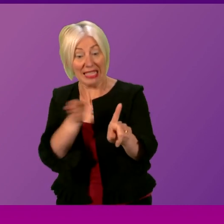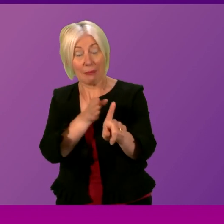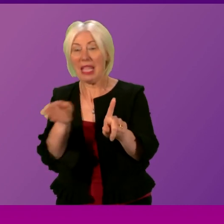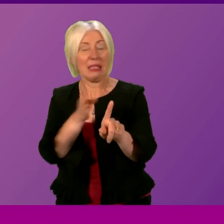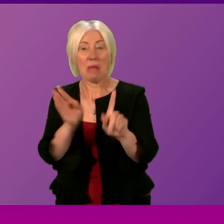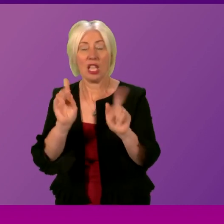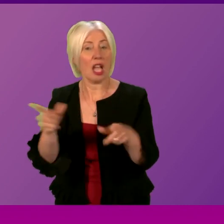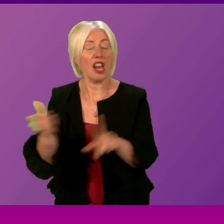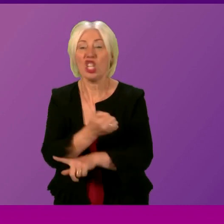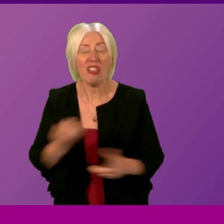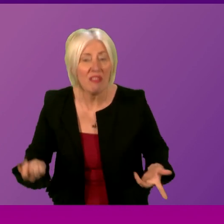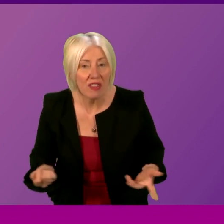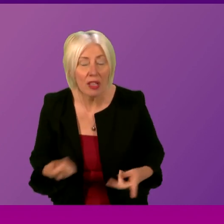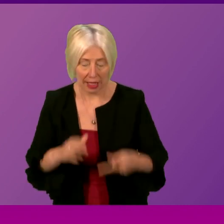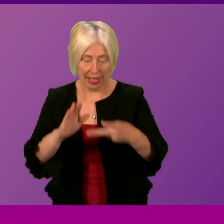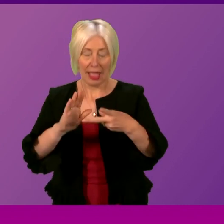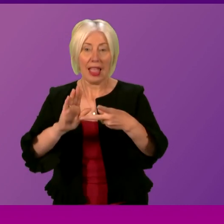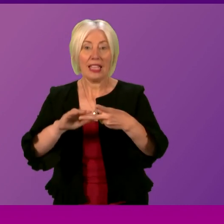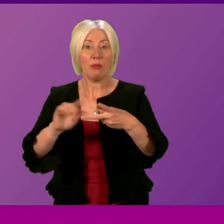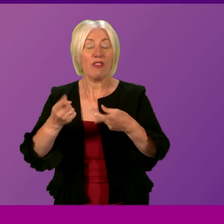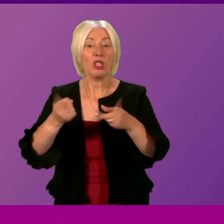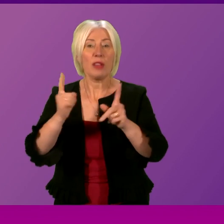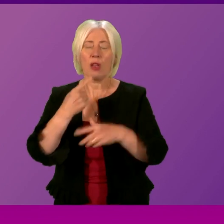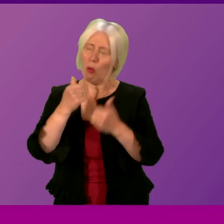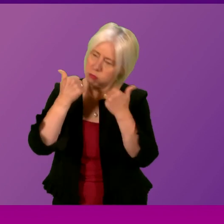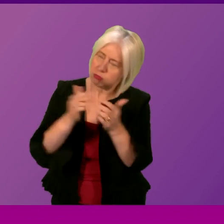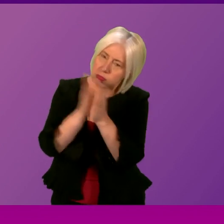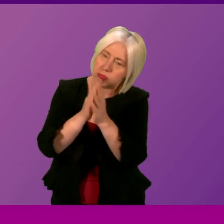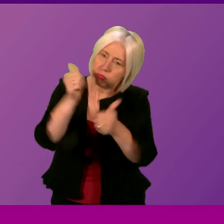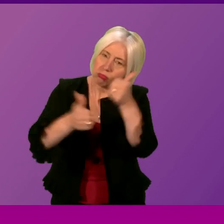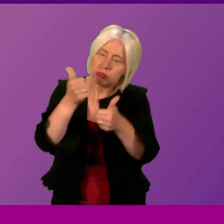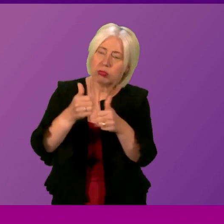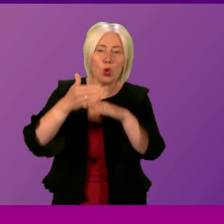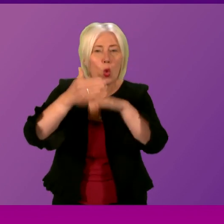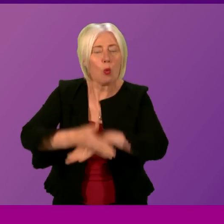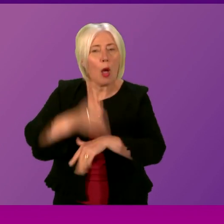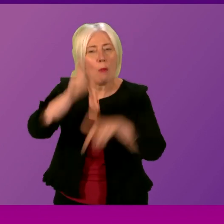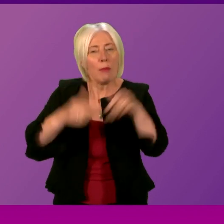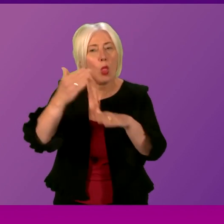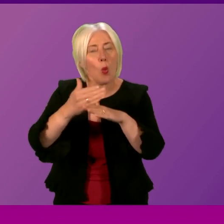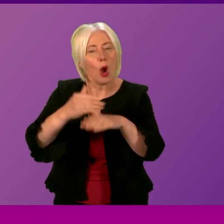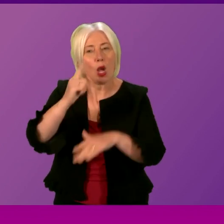Deputy First Minister wants to pay tribute to oil and gas workers in the North Sea— Let us hear one another, please.